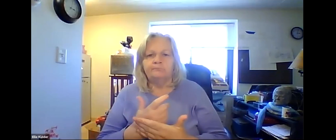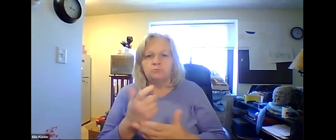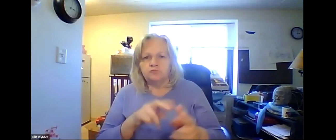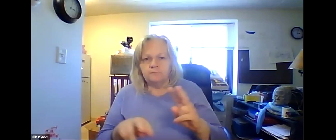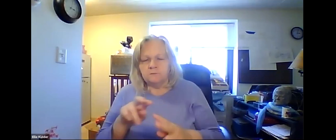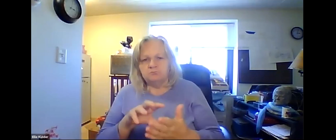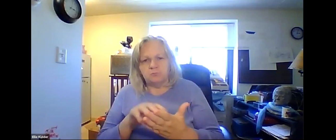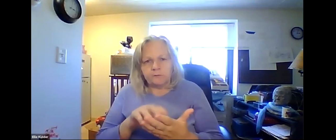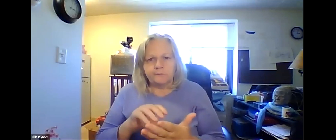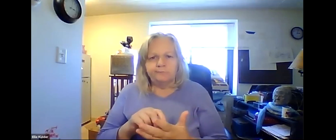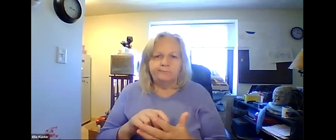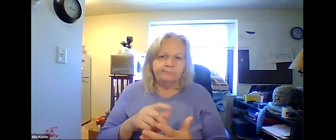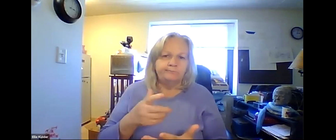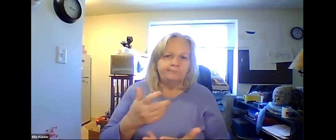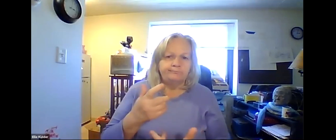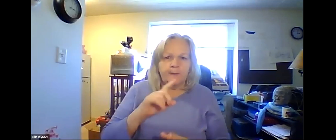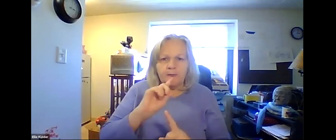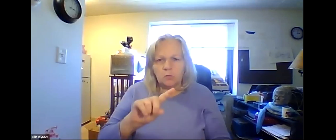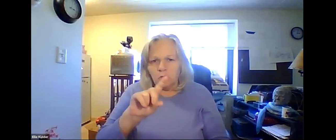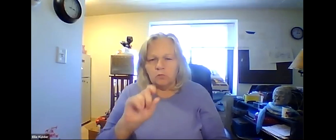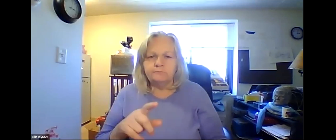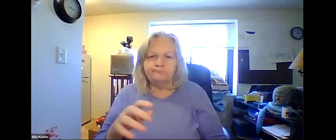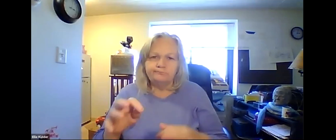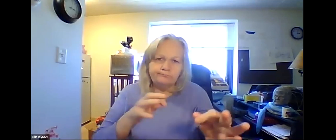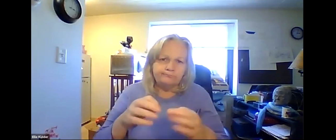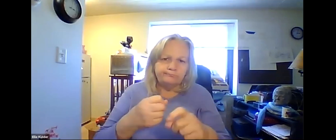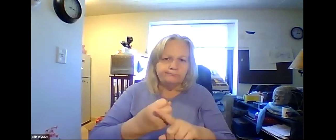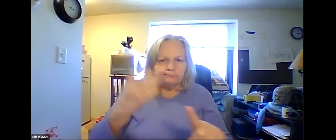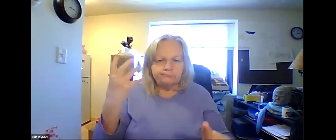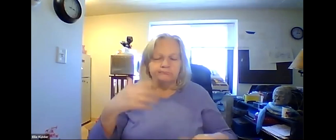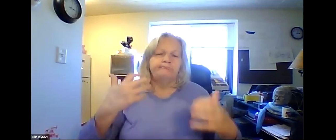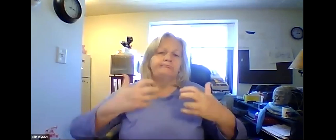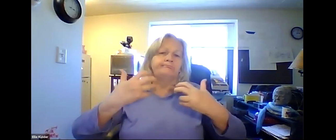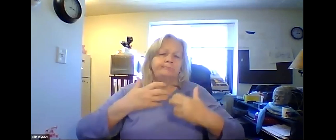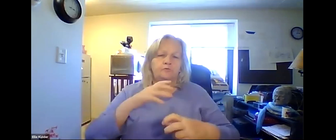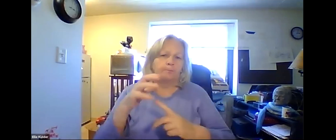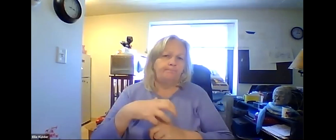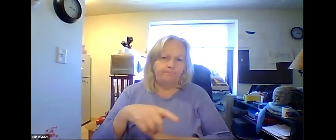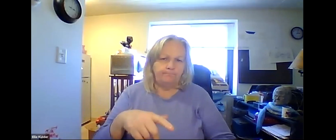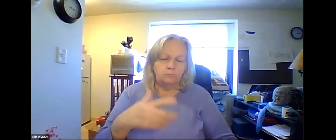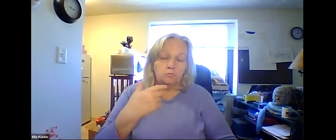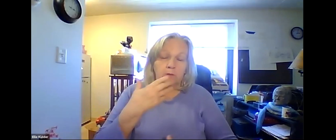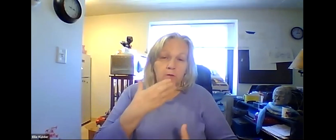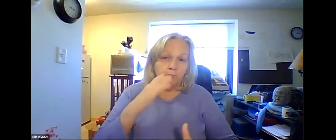To sit here and observe and watch and learn. And for you to answer the questions and be very